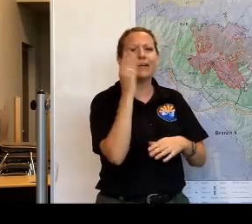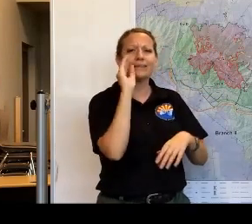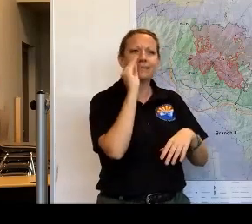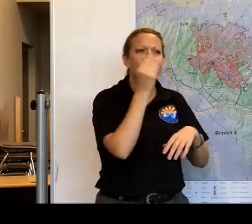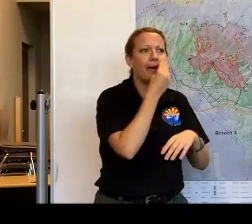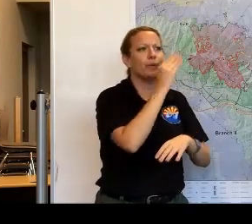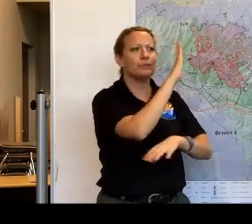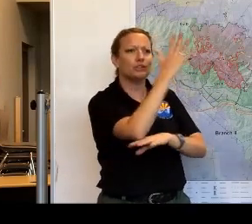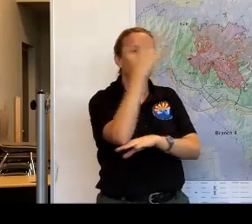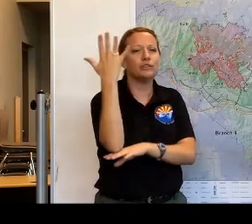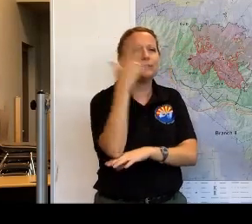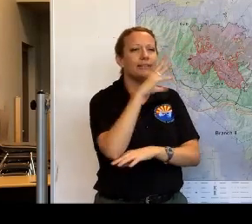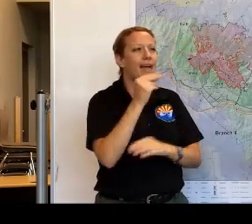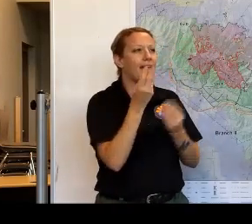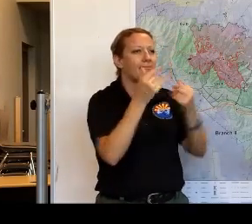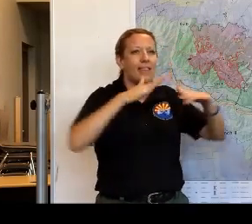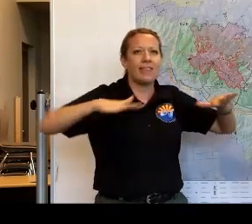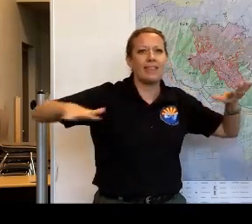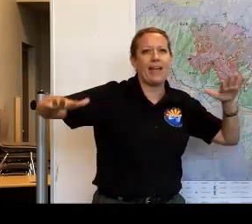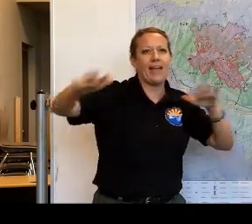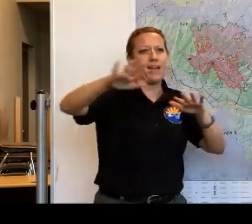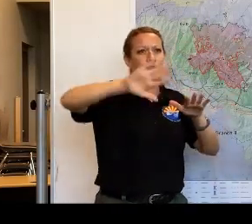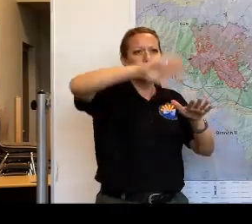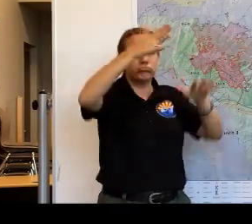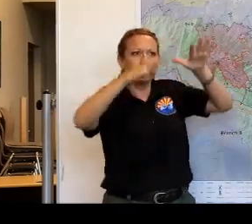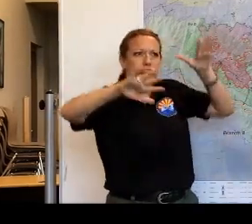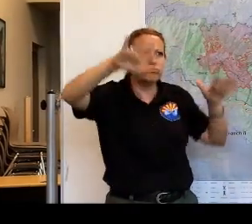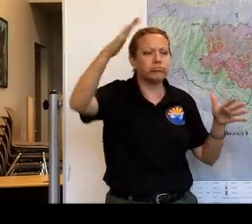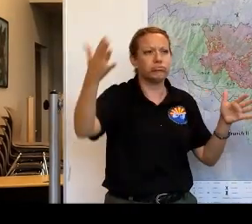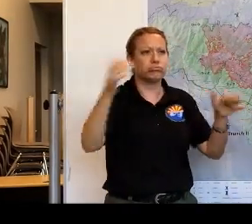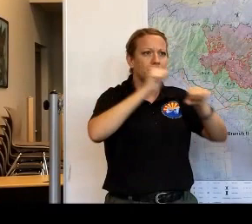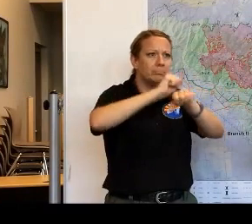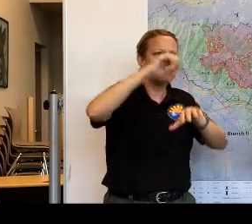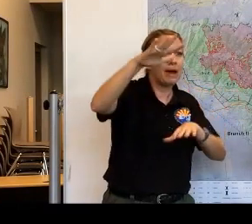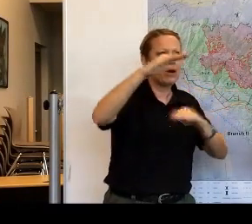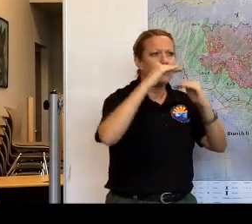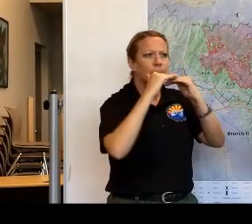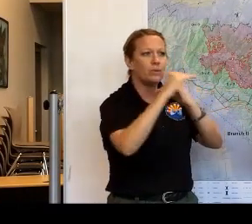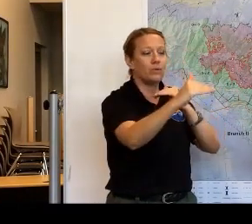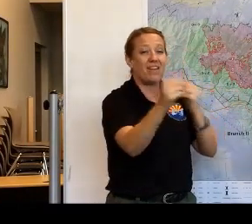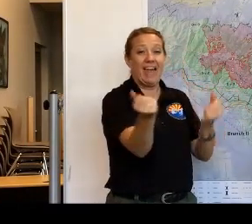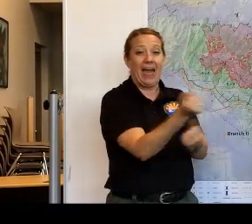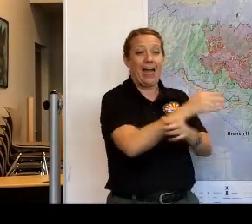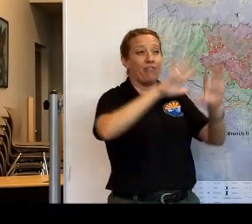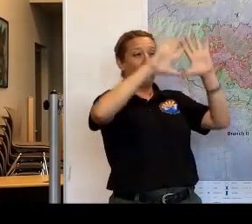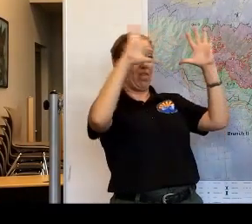And so I use all that information to predict where the fires gonna go,